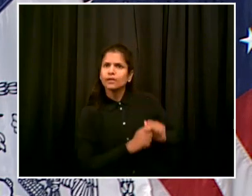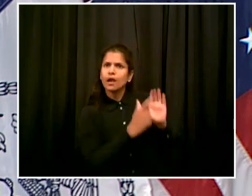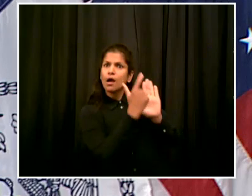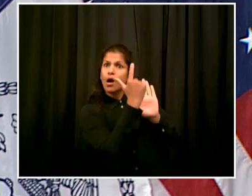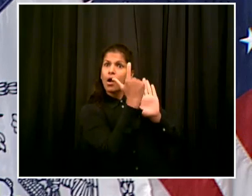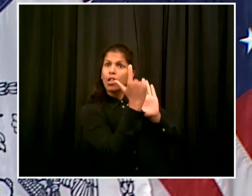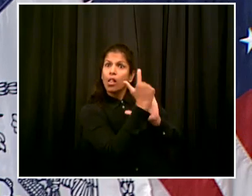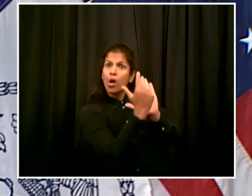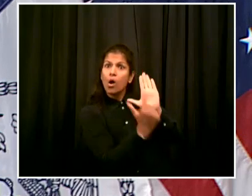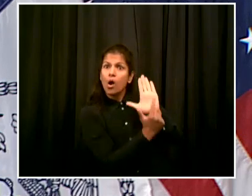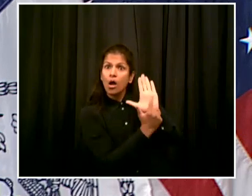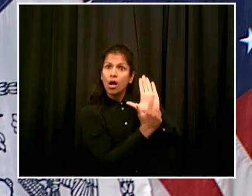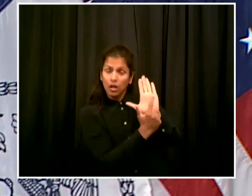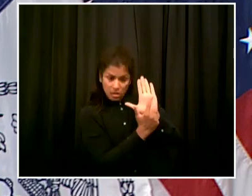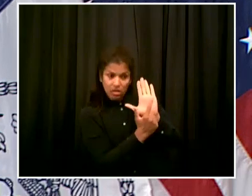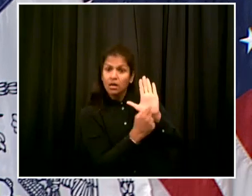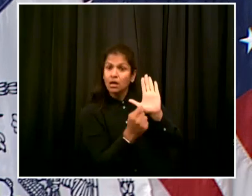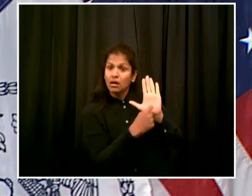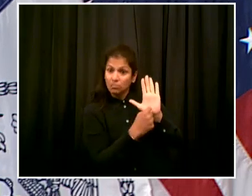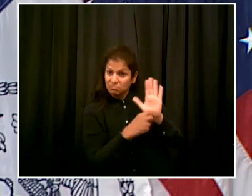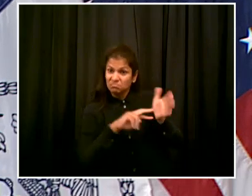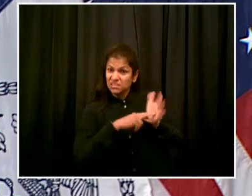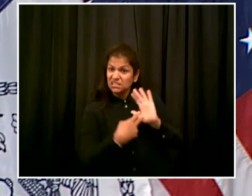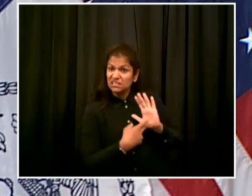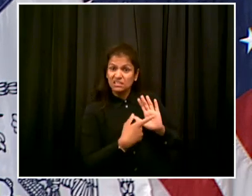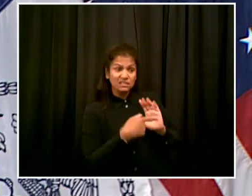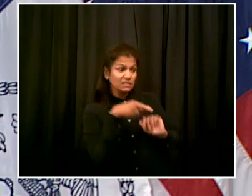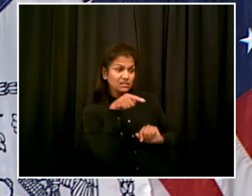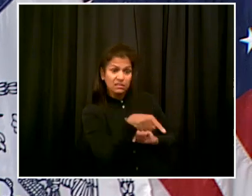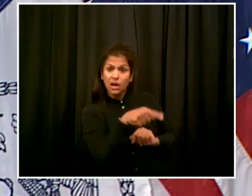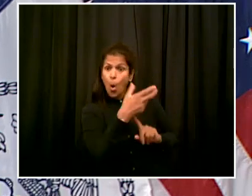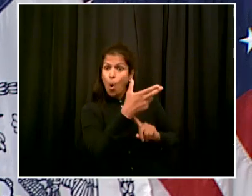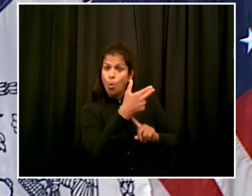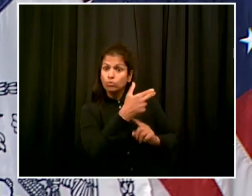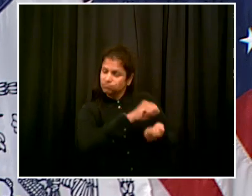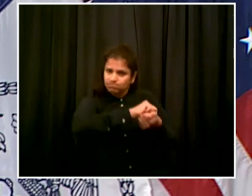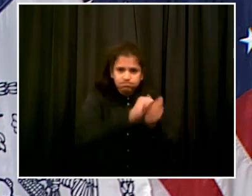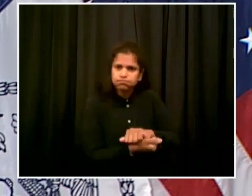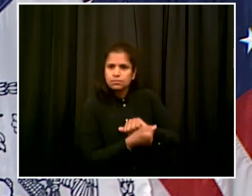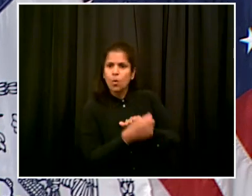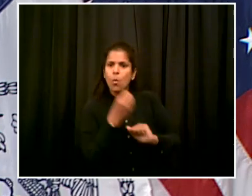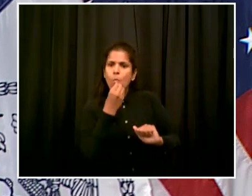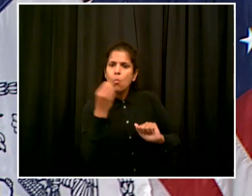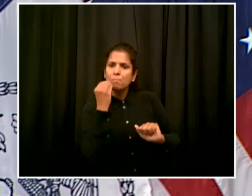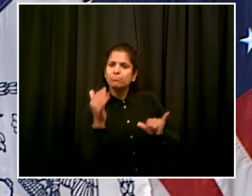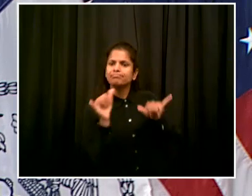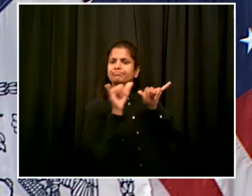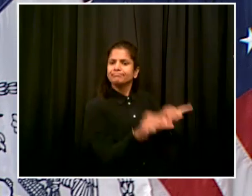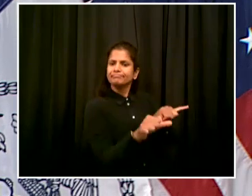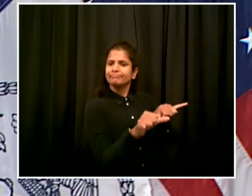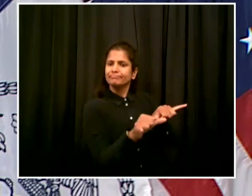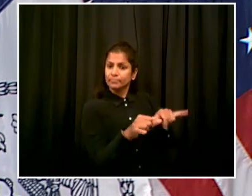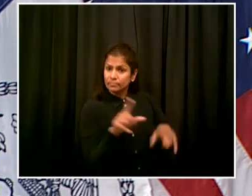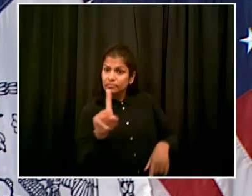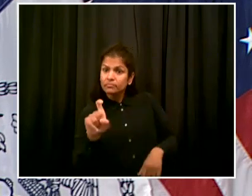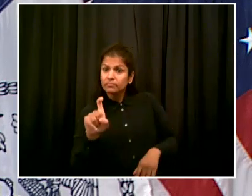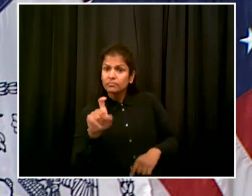ALLOW THOSE HOTELS TO BE CONVERTED TO PERMANENT USE? THERE ARE BUILDINGS THAT